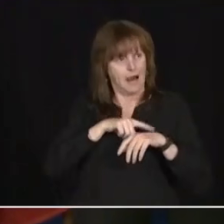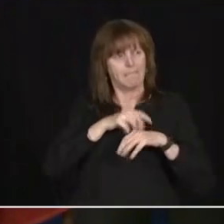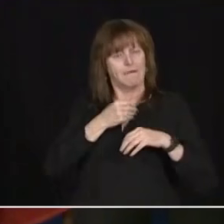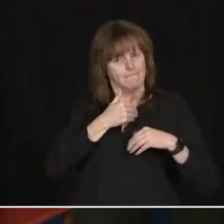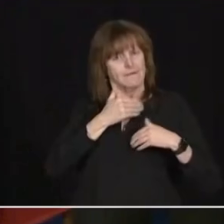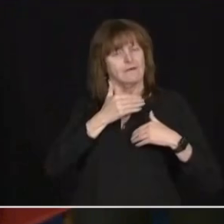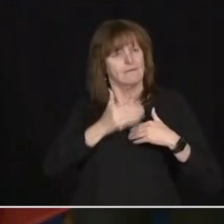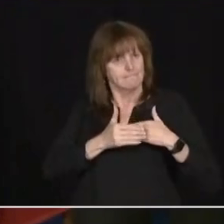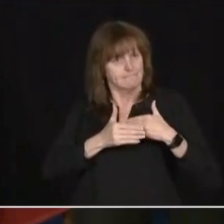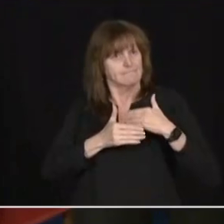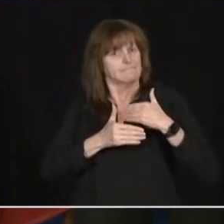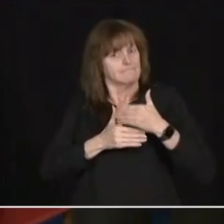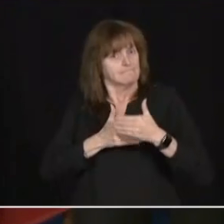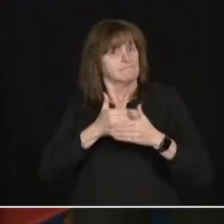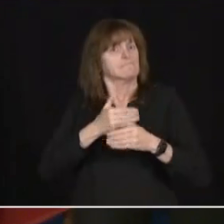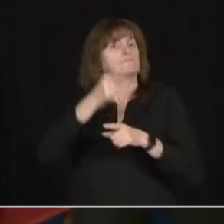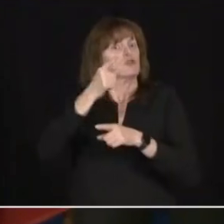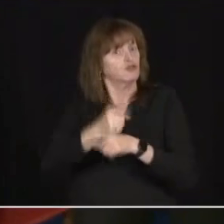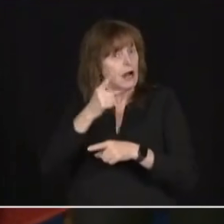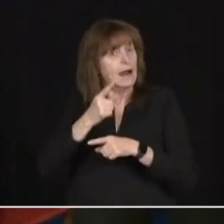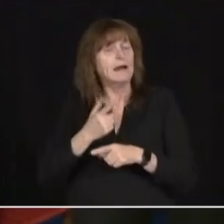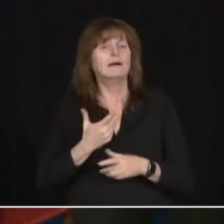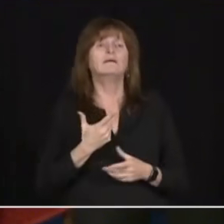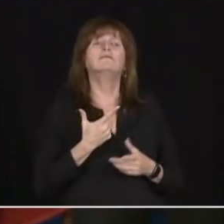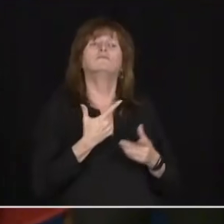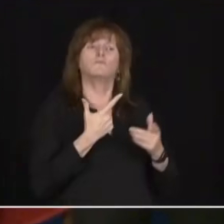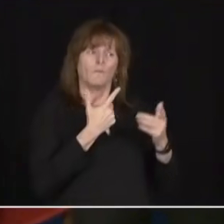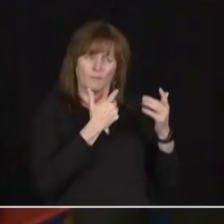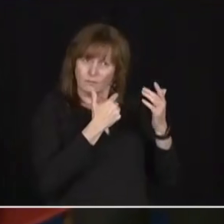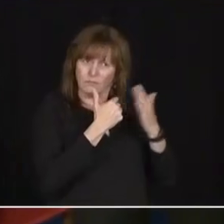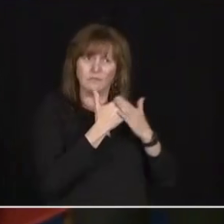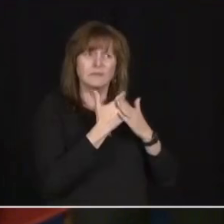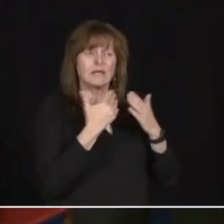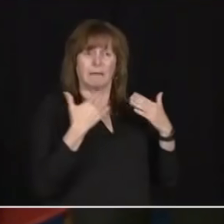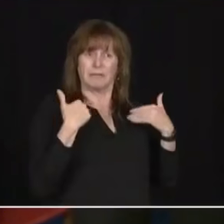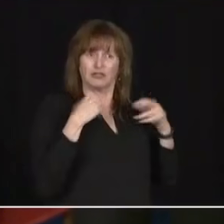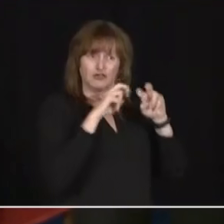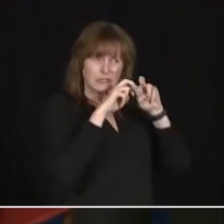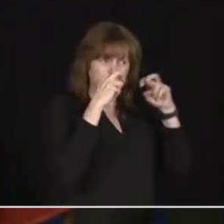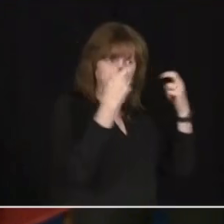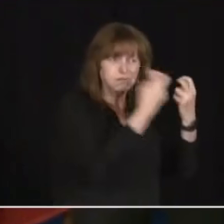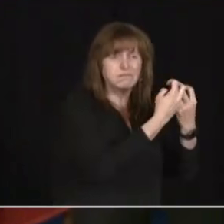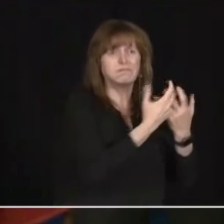And today, following consultation with my Cabinet, our health officials and key stakeholders,